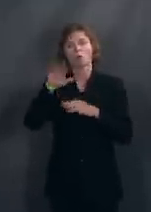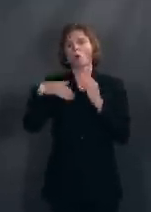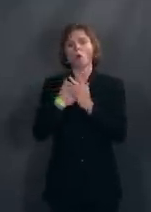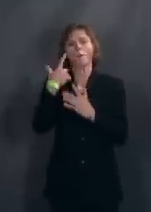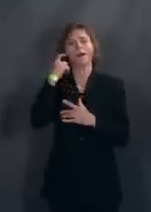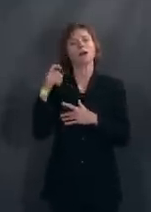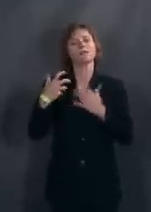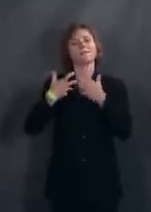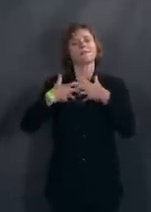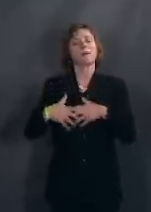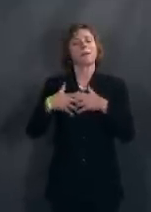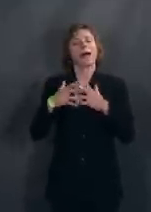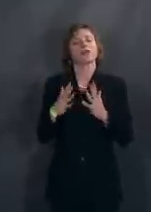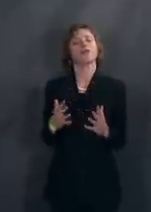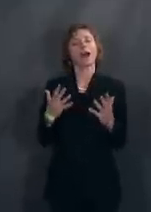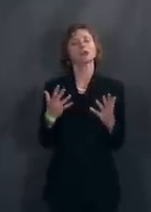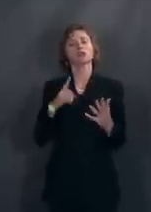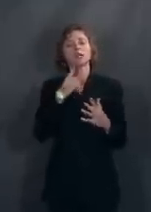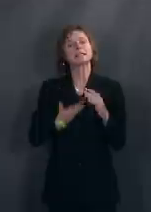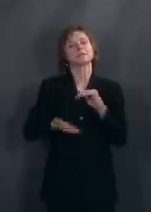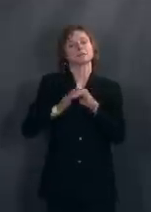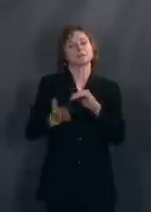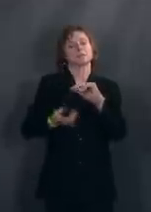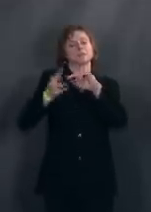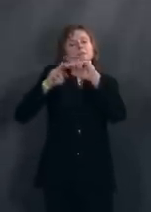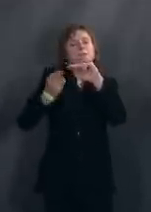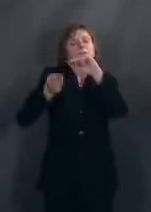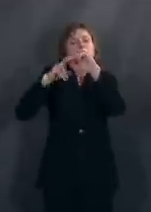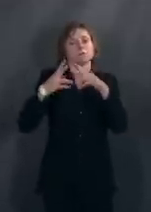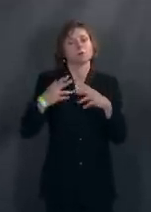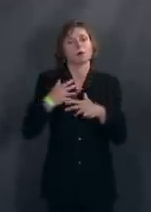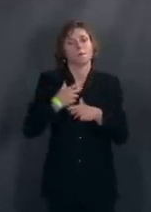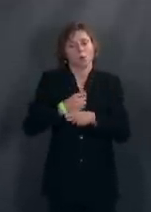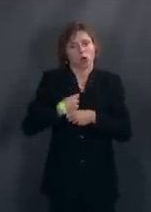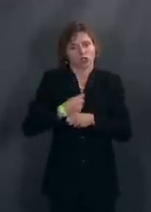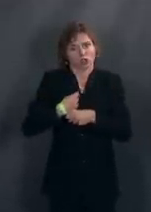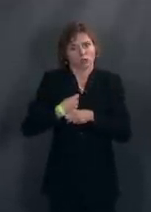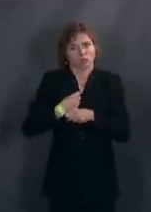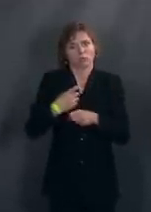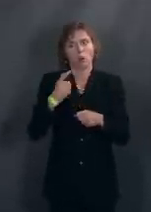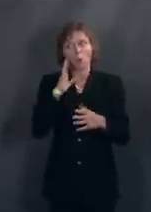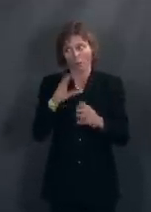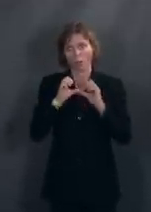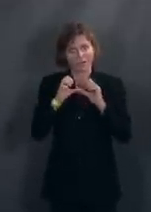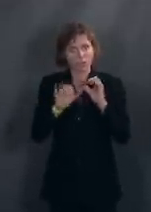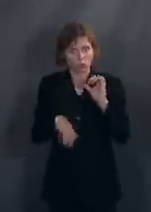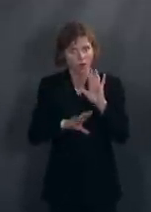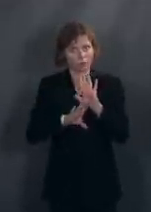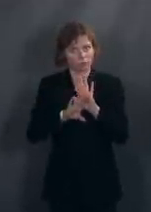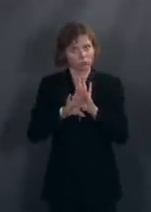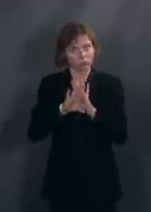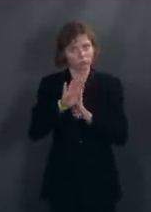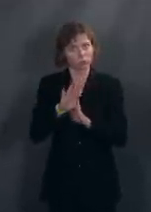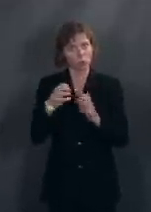and we will do all we can to continue that scale up to make more vaccines available. Your second question was on states.